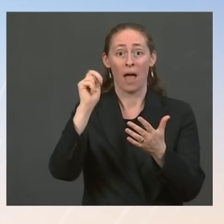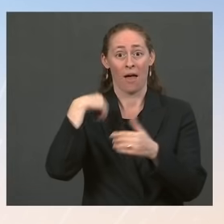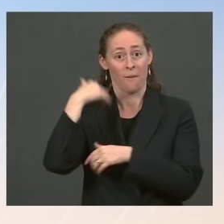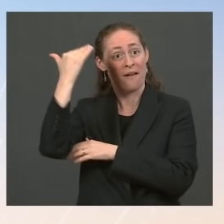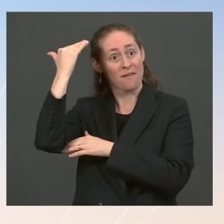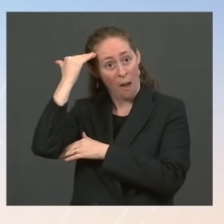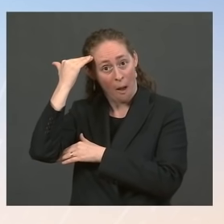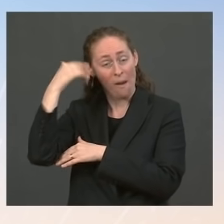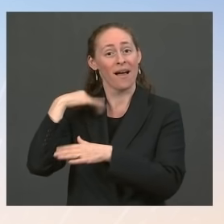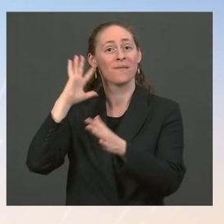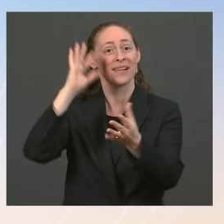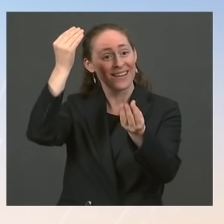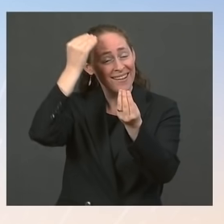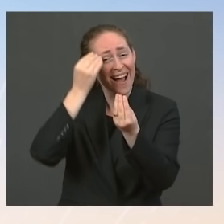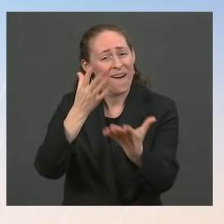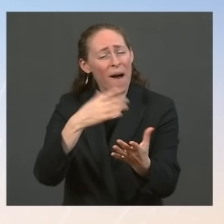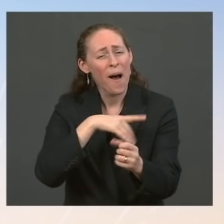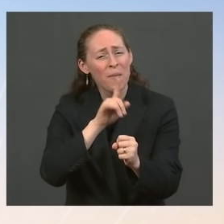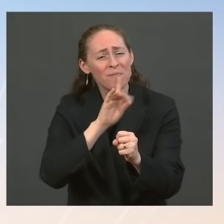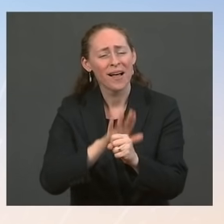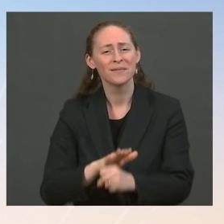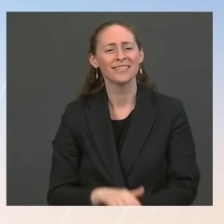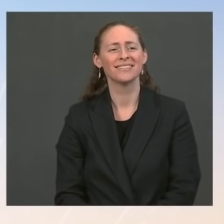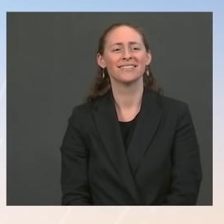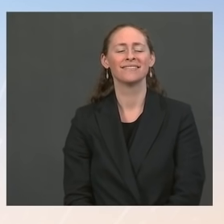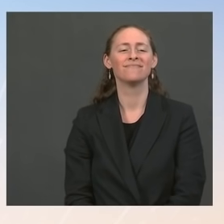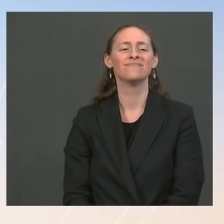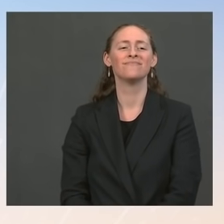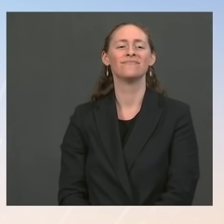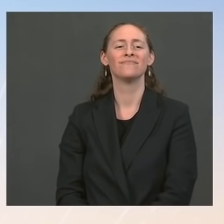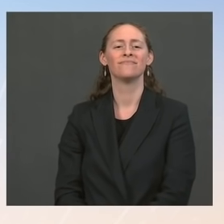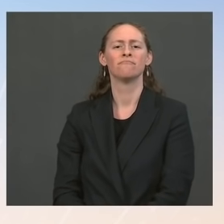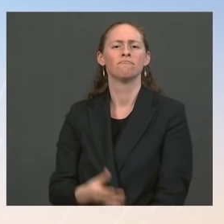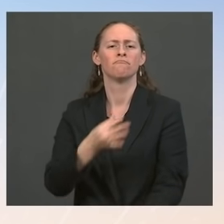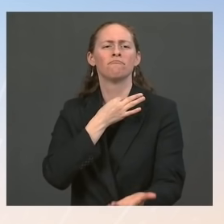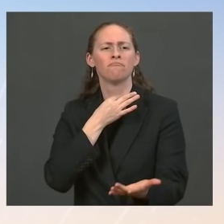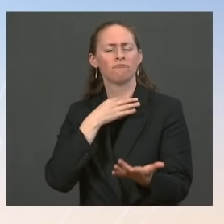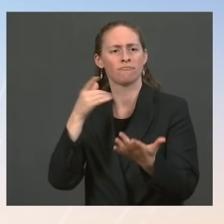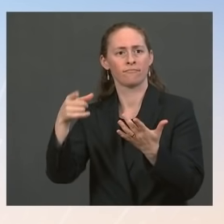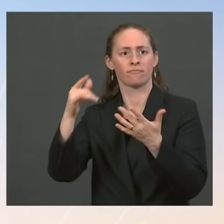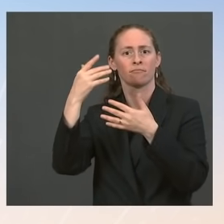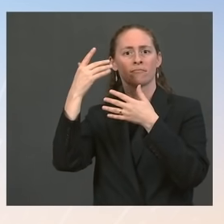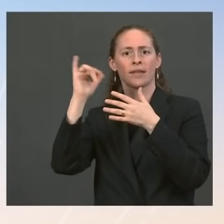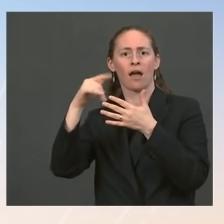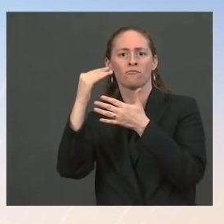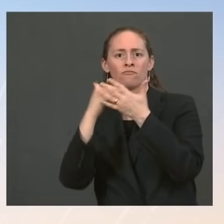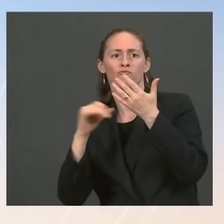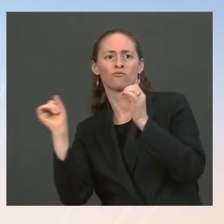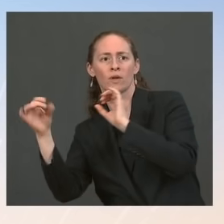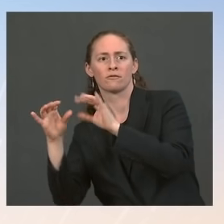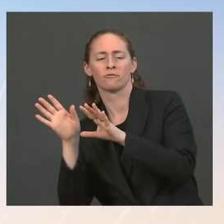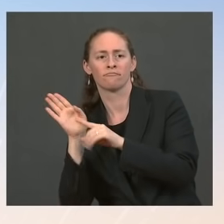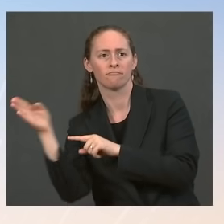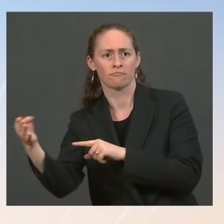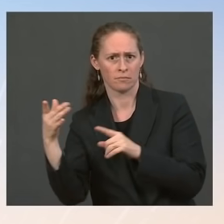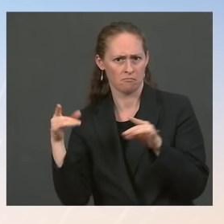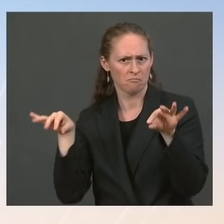Go ahead. >> The Press: Thank you so much. How important is getting the reconciliation package to the President's credibility as he goes into Glasgow? And if he doesn't get the deal made,